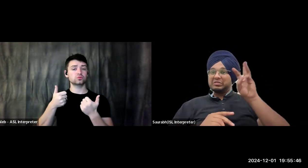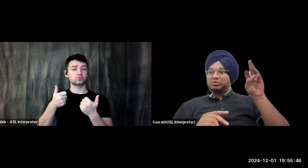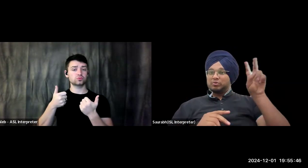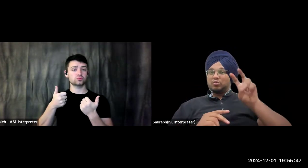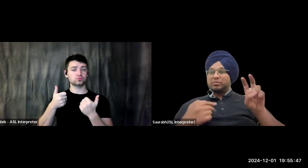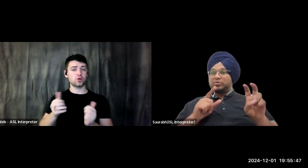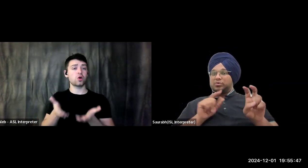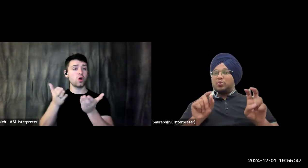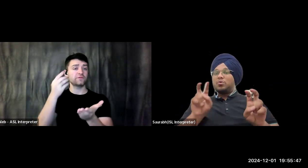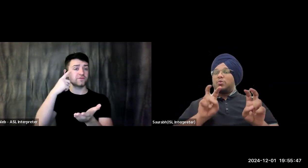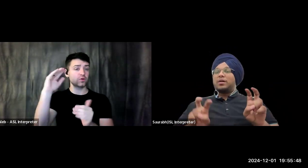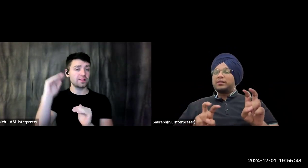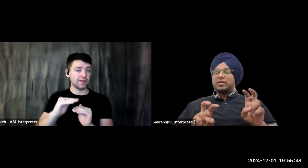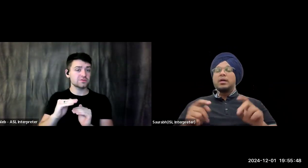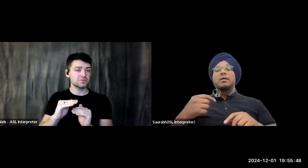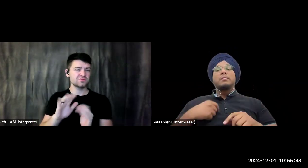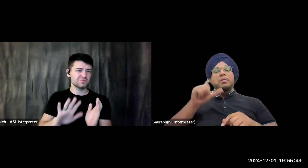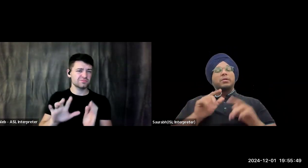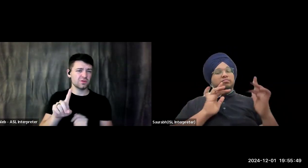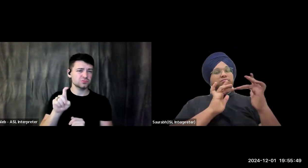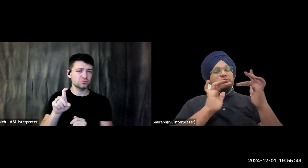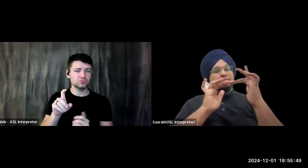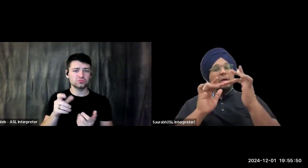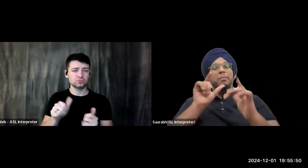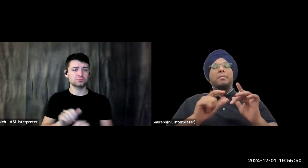So we approach people, people approach us in the way